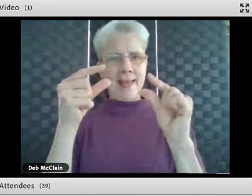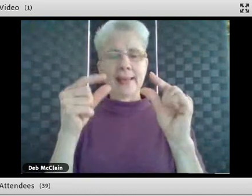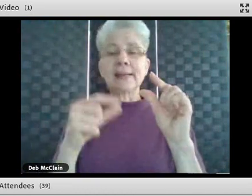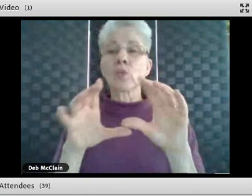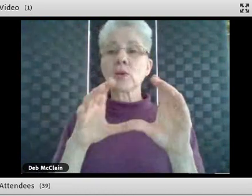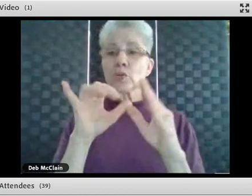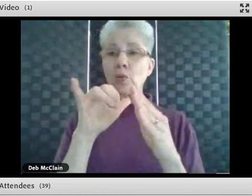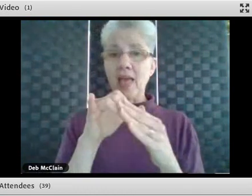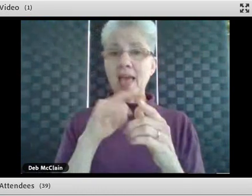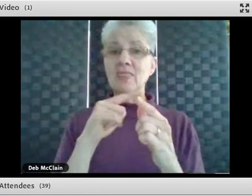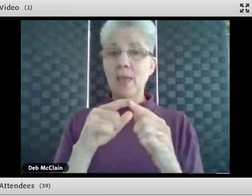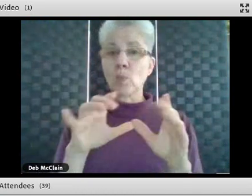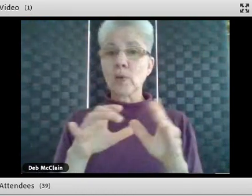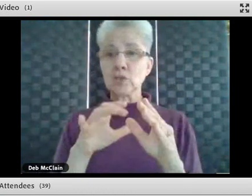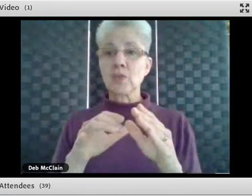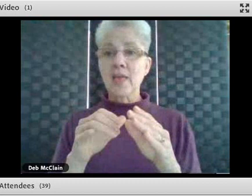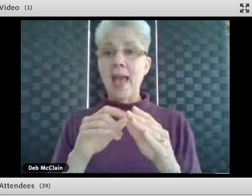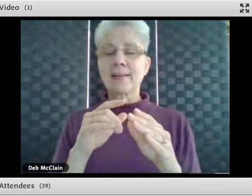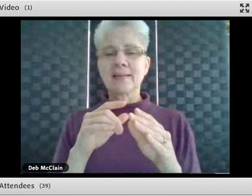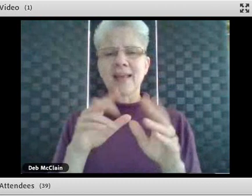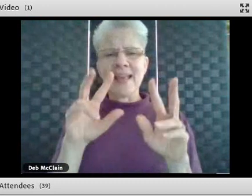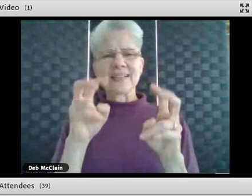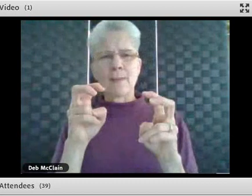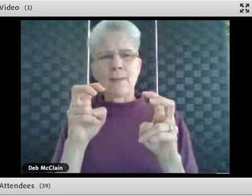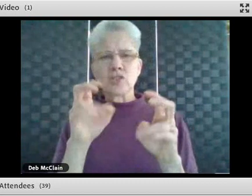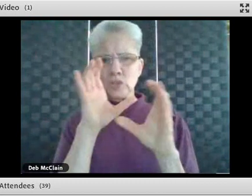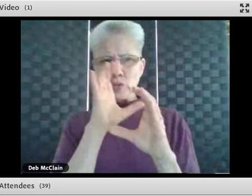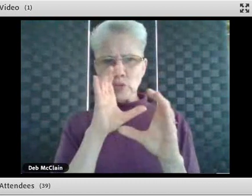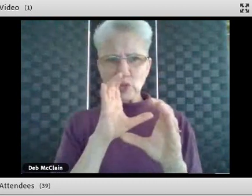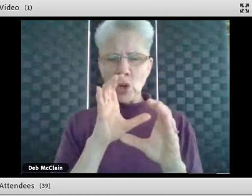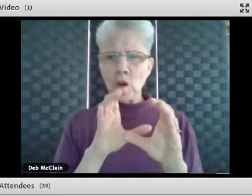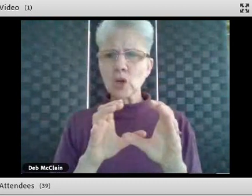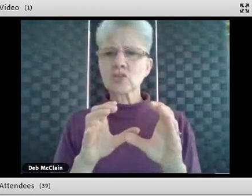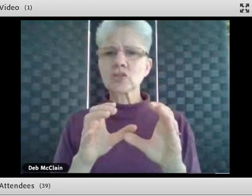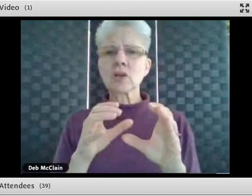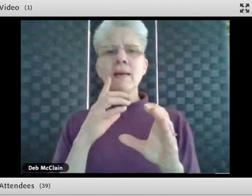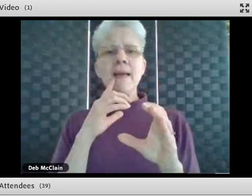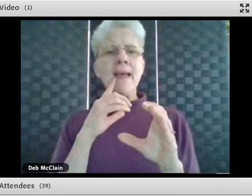we do a subject search for "Pluto, dwarf planet," in specifically juvenile literature,